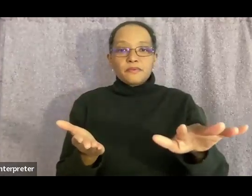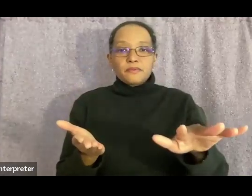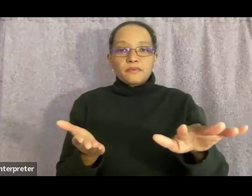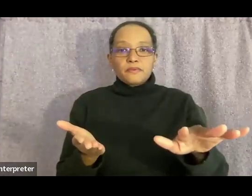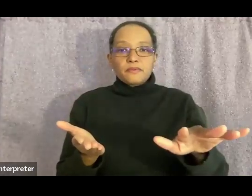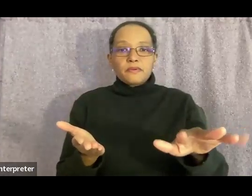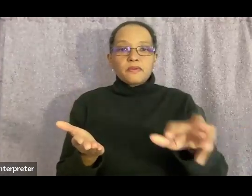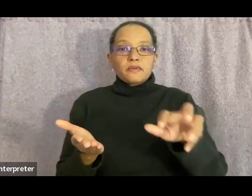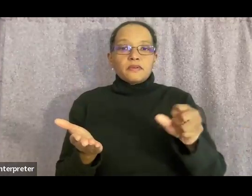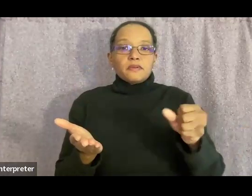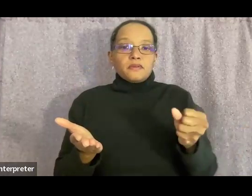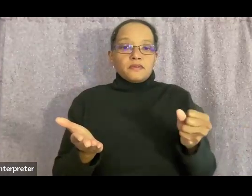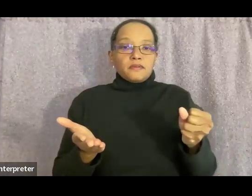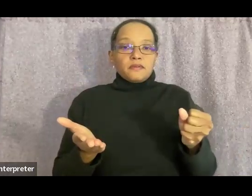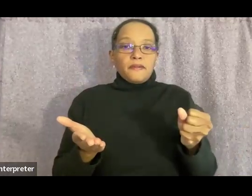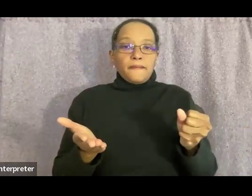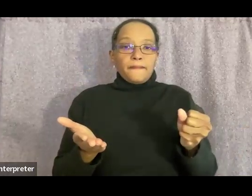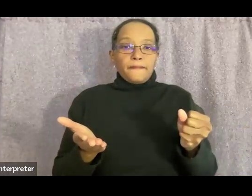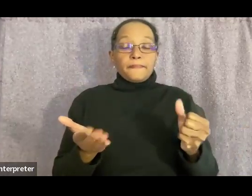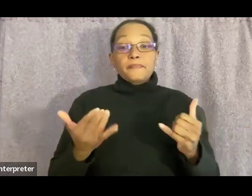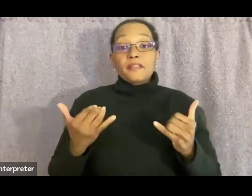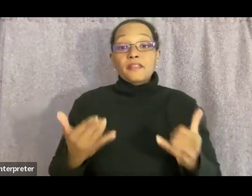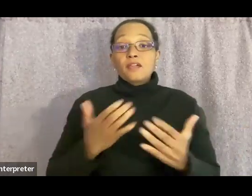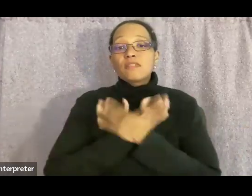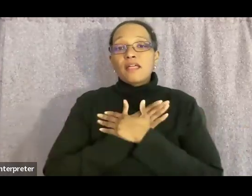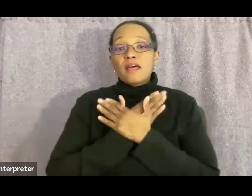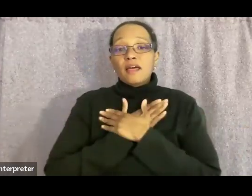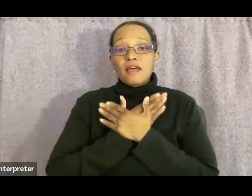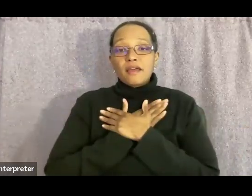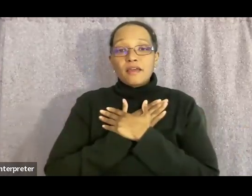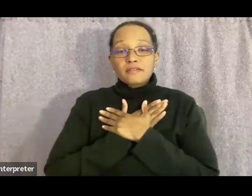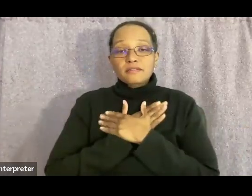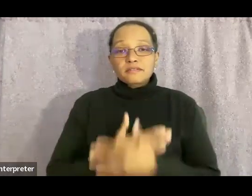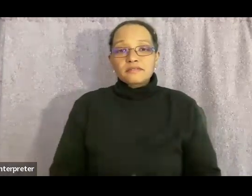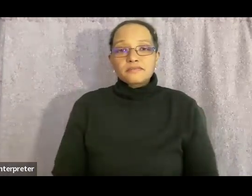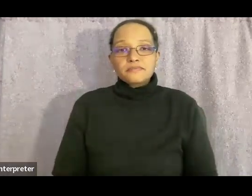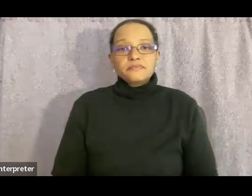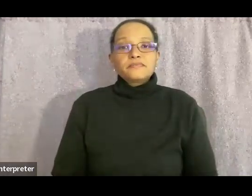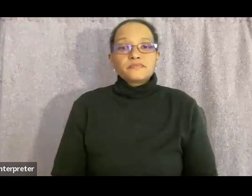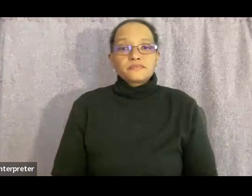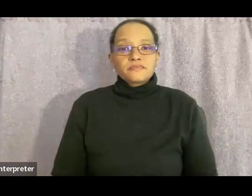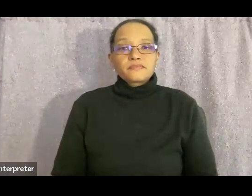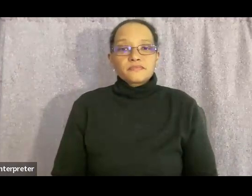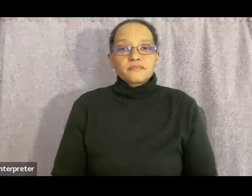Squeeze. All right, wherever you are, relax for a second. And we're going to hit another round.